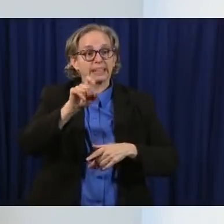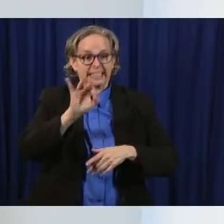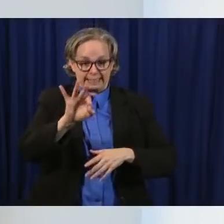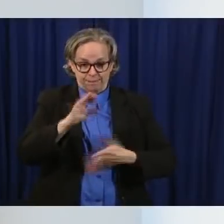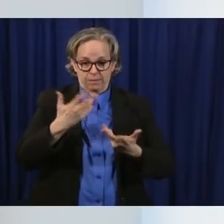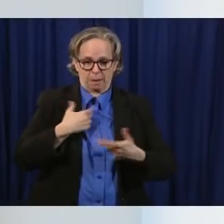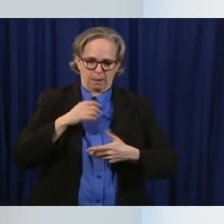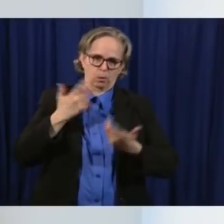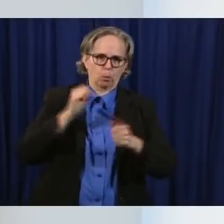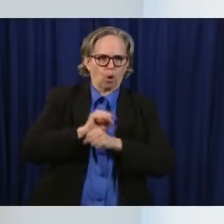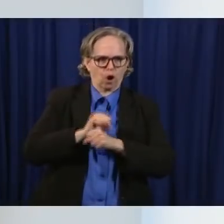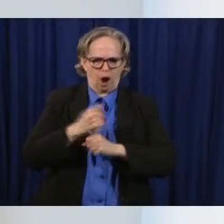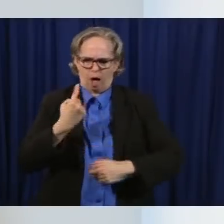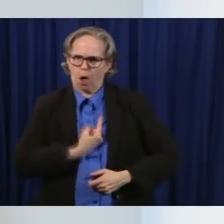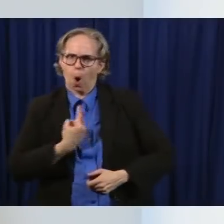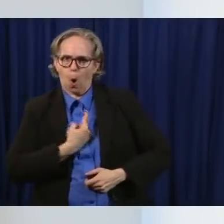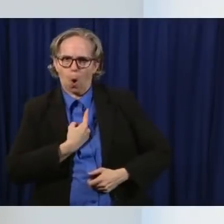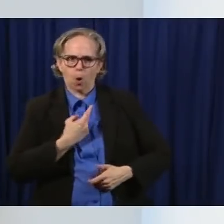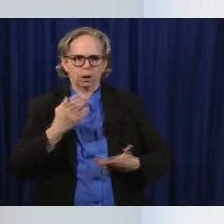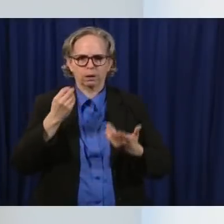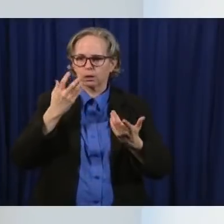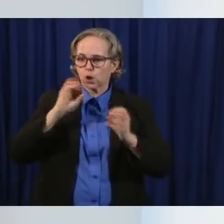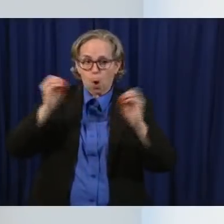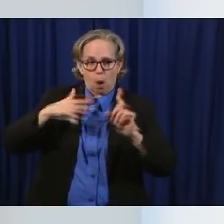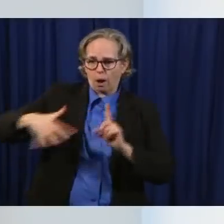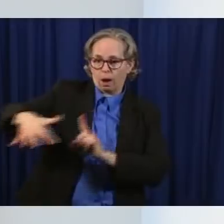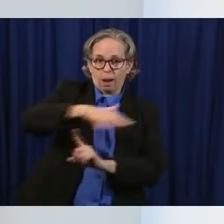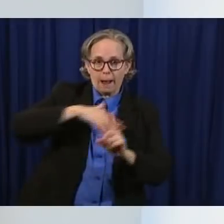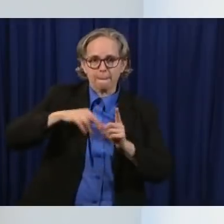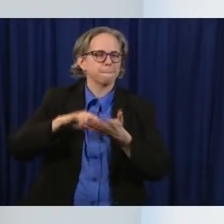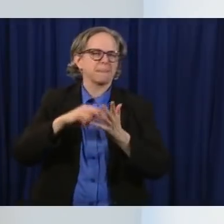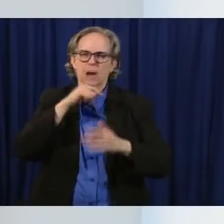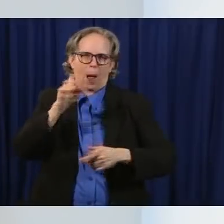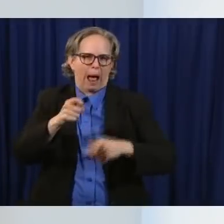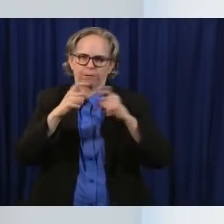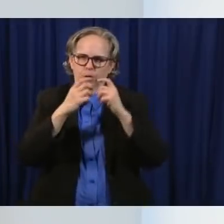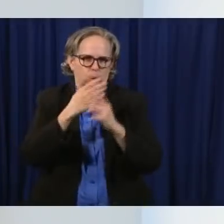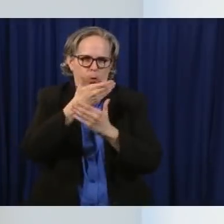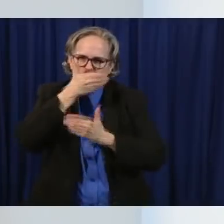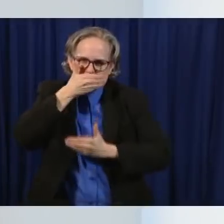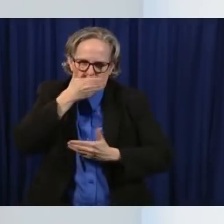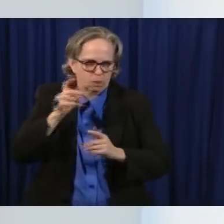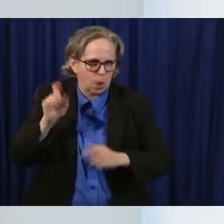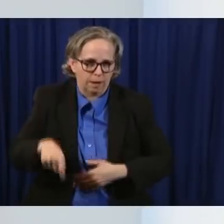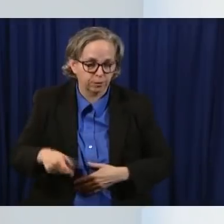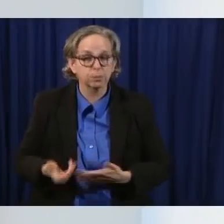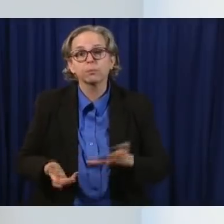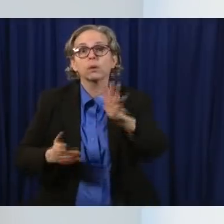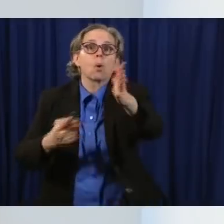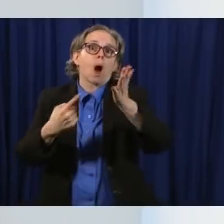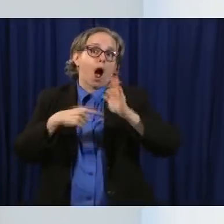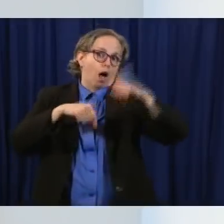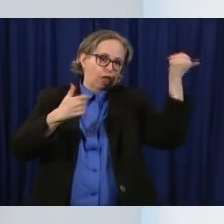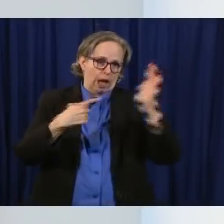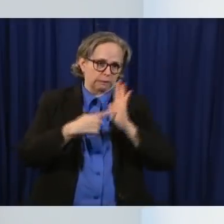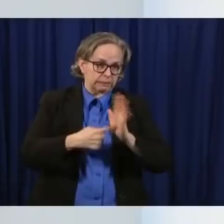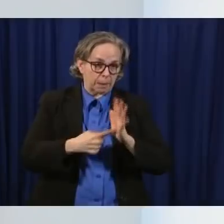SO IF YOU ARE AT A BUSINESS AND IN AN ENCLOSED WORKSPACE, THERE'S NOBODY ELSE AROUND YOU DO NOT NEED TO WEAR A FACE COVERING. WHEN THERE IS A PRACTICAL